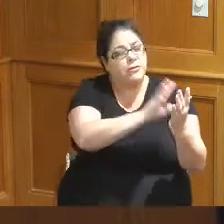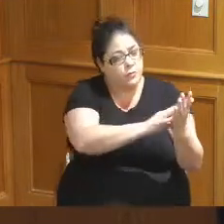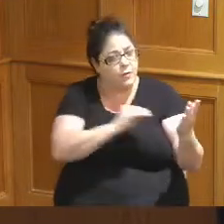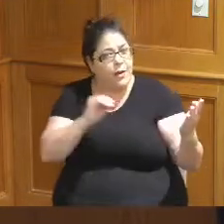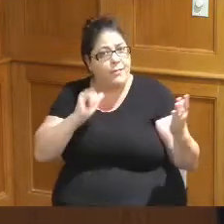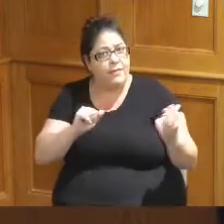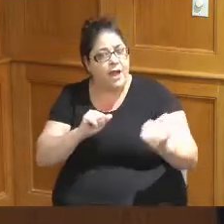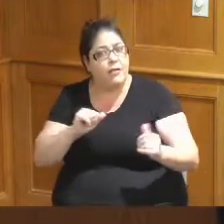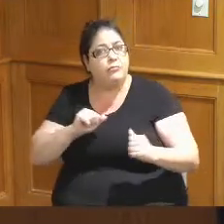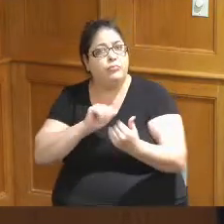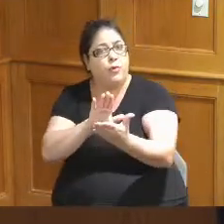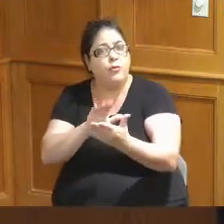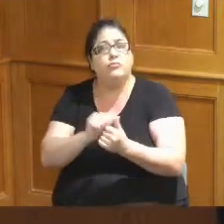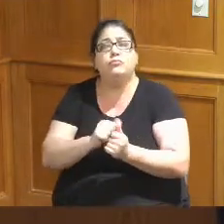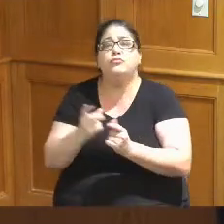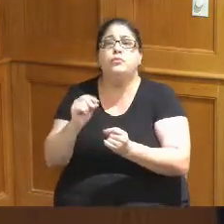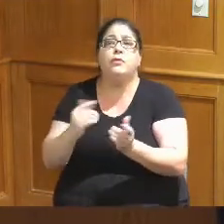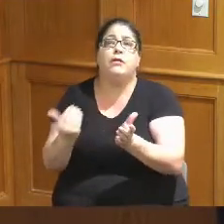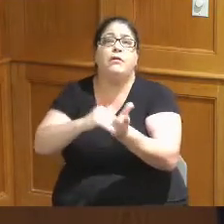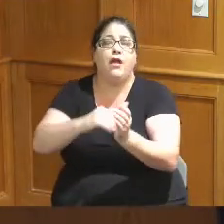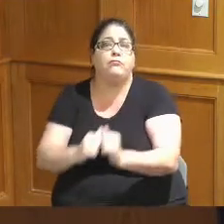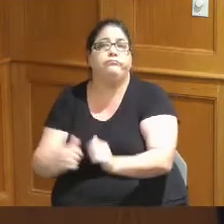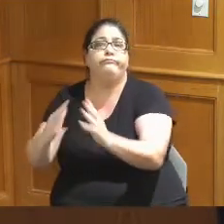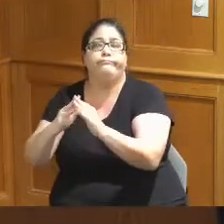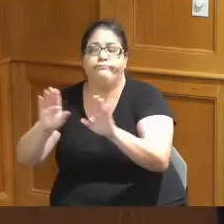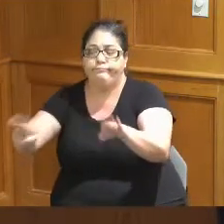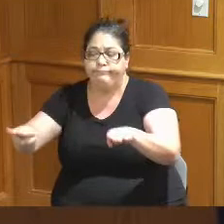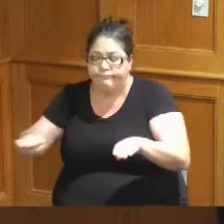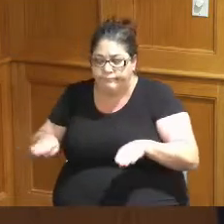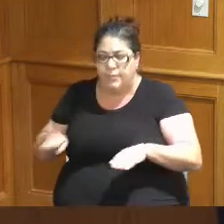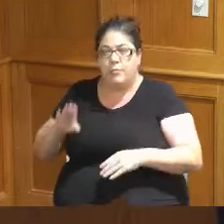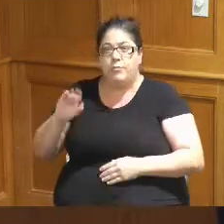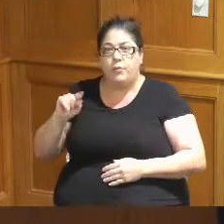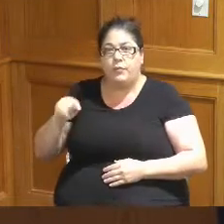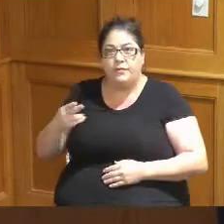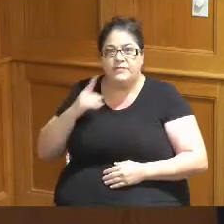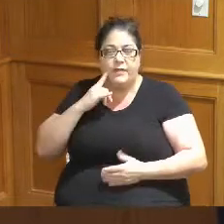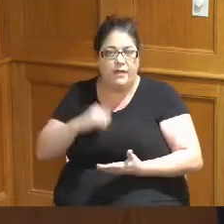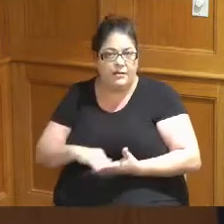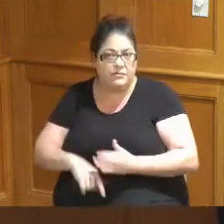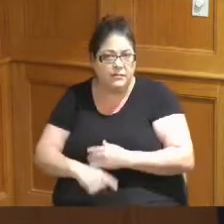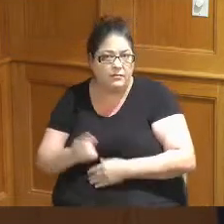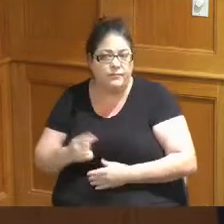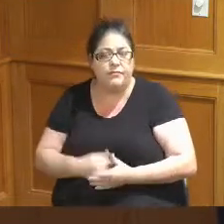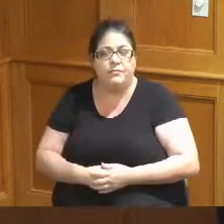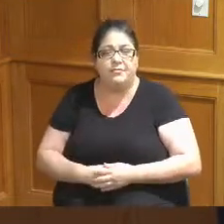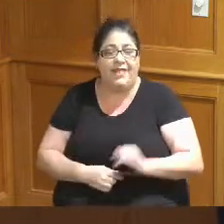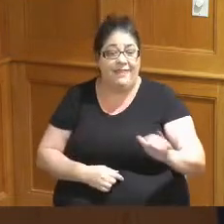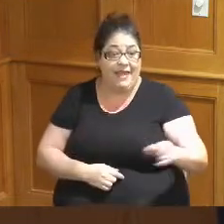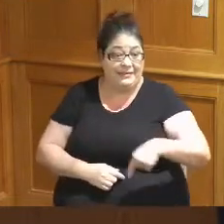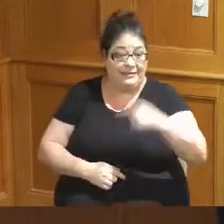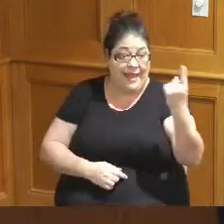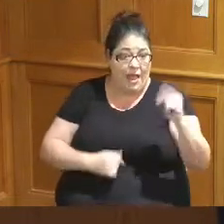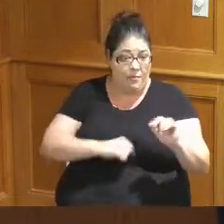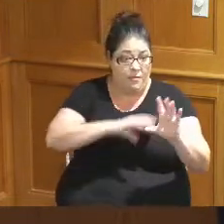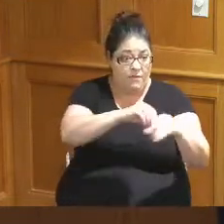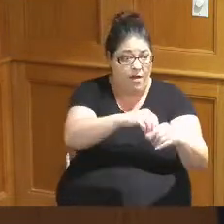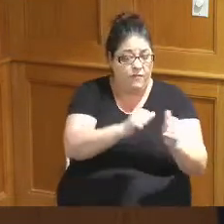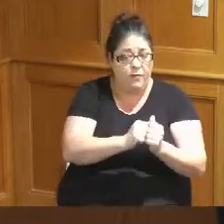however I was very clear that our small business day which I was heavily involved in saying that